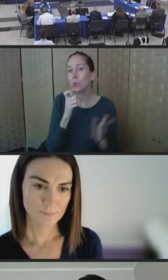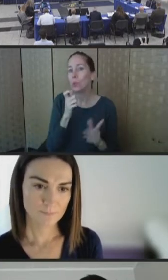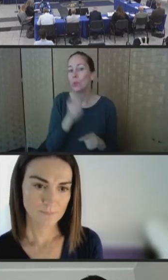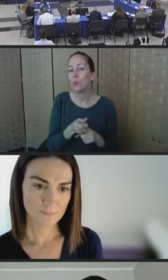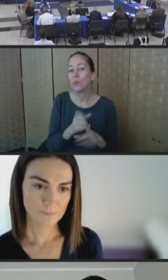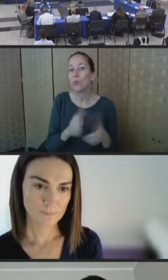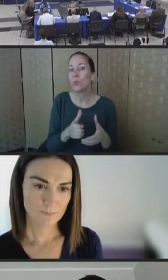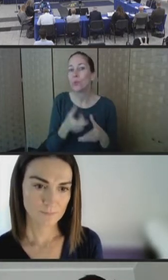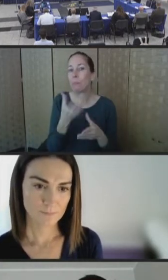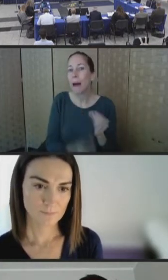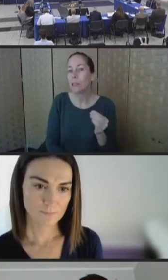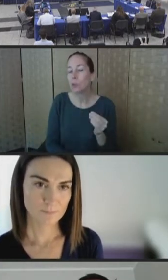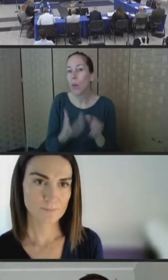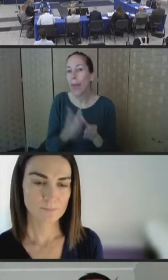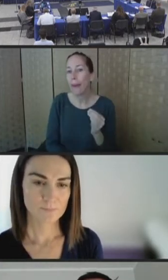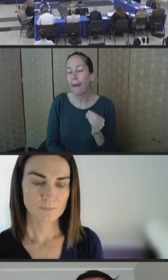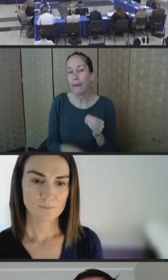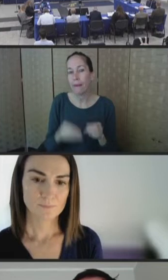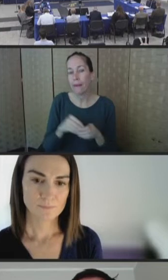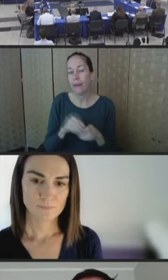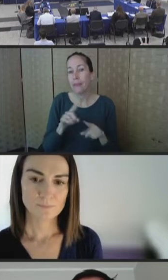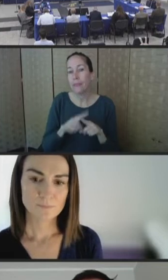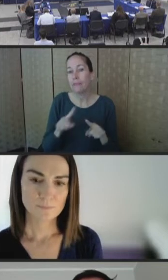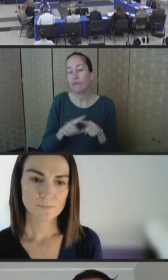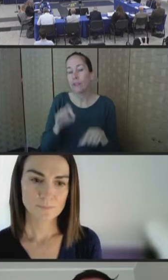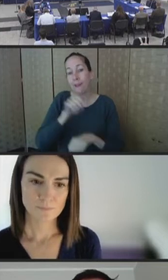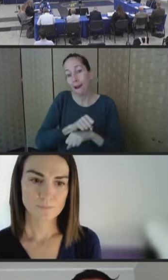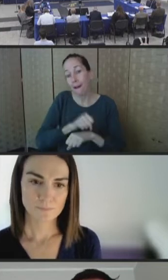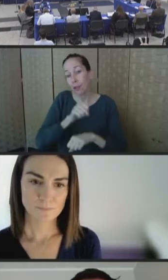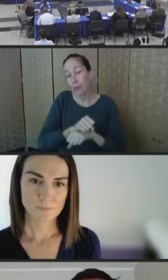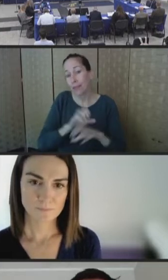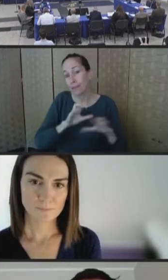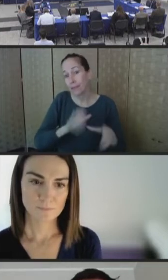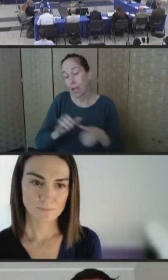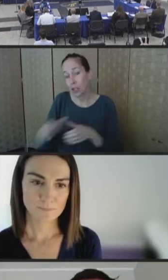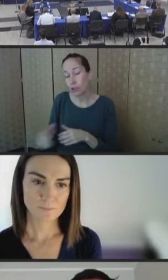clearly, we need to be collecting information on occupation as part of our routine surveillance.